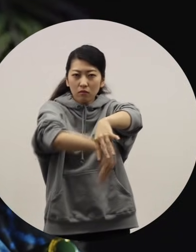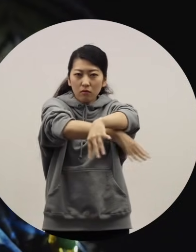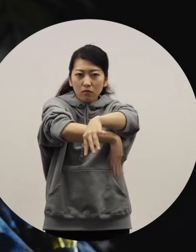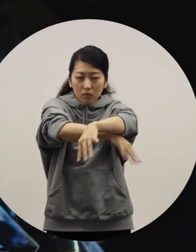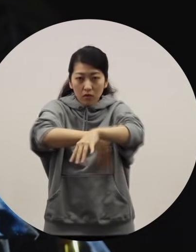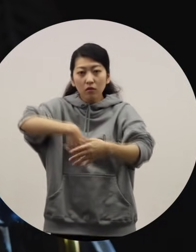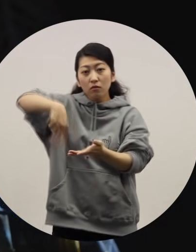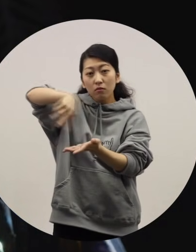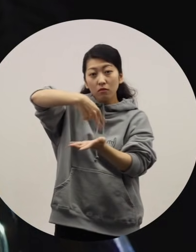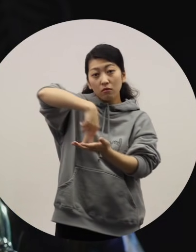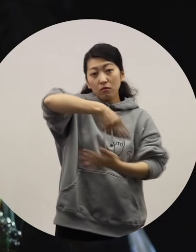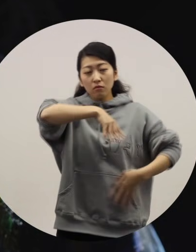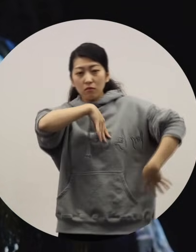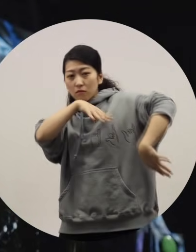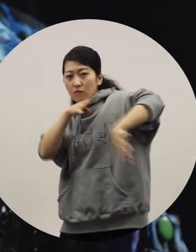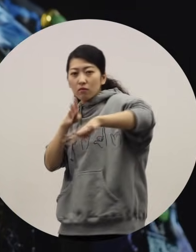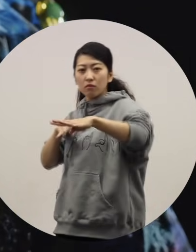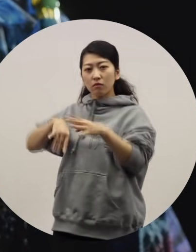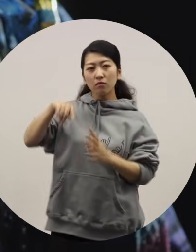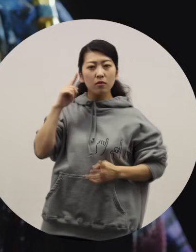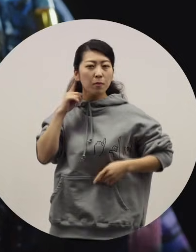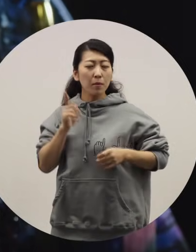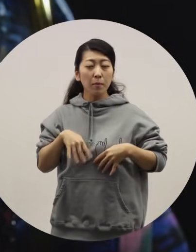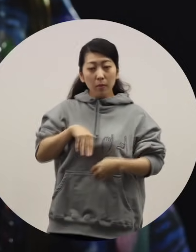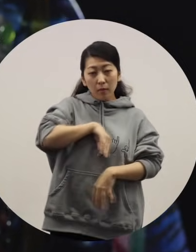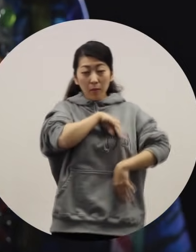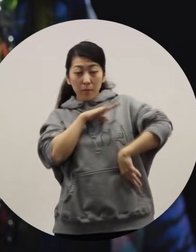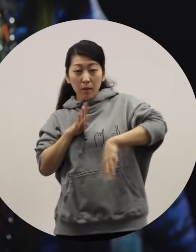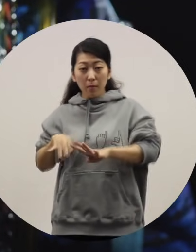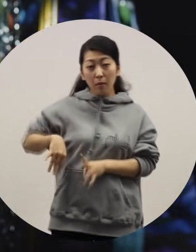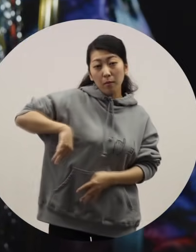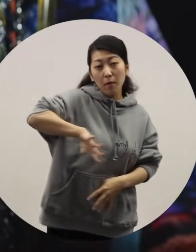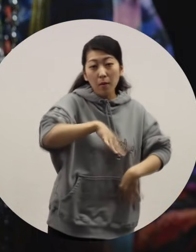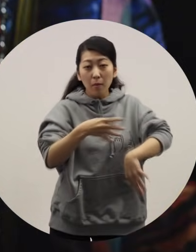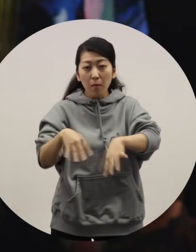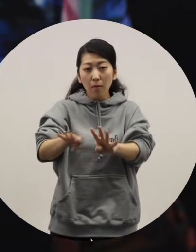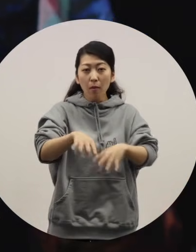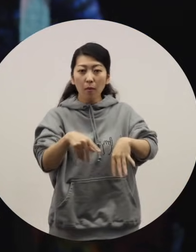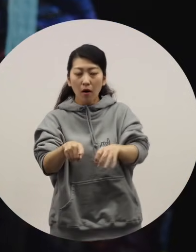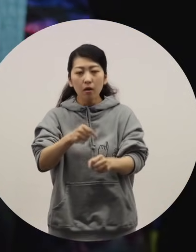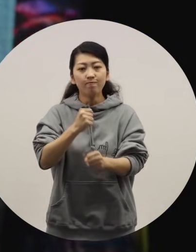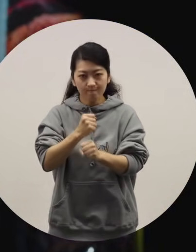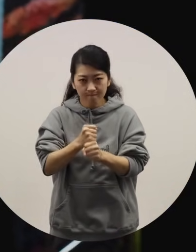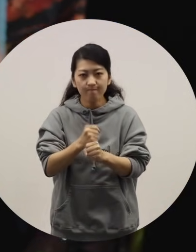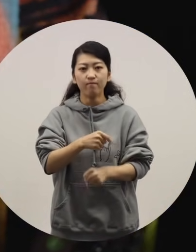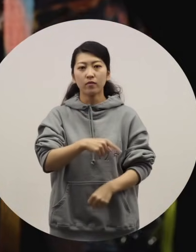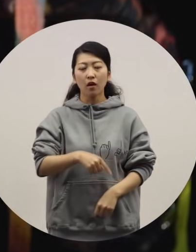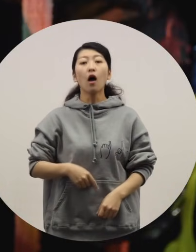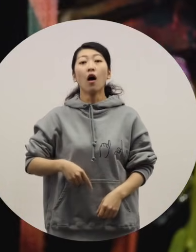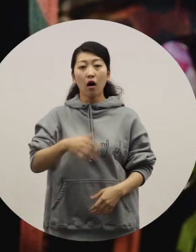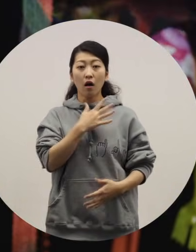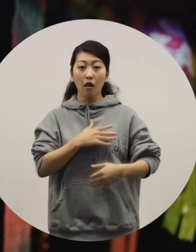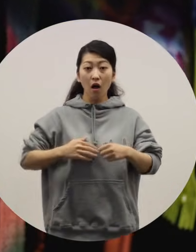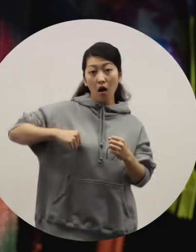to amplify movement while he is dancing. [Ochiai] You want to help his movement look bigger.